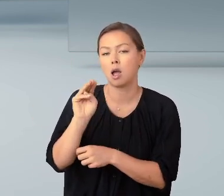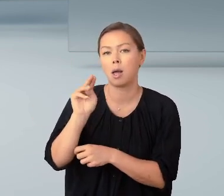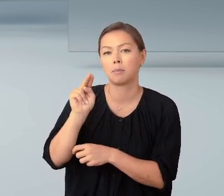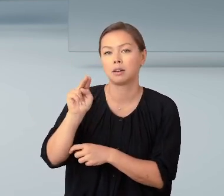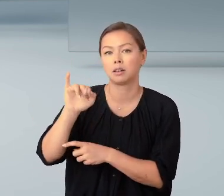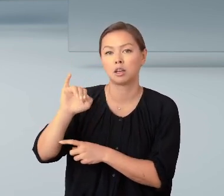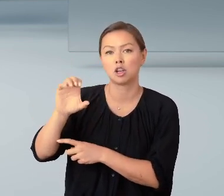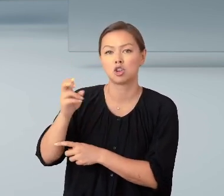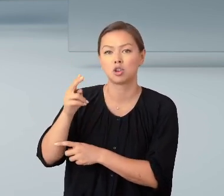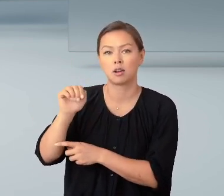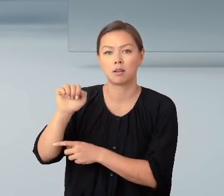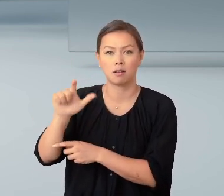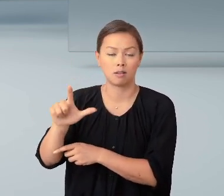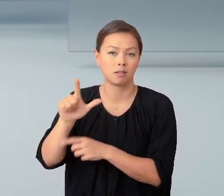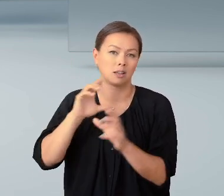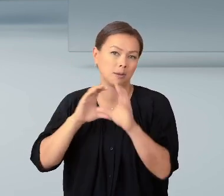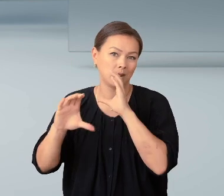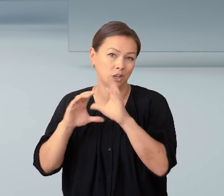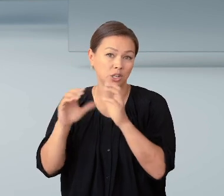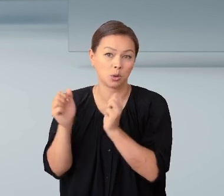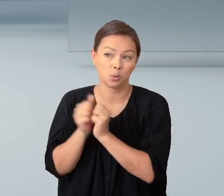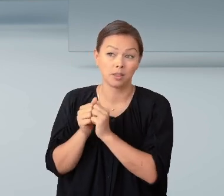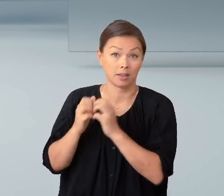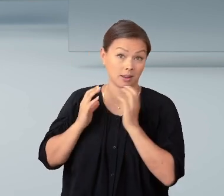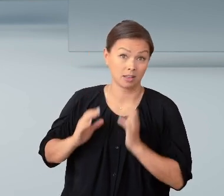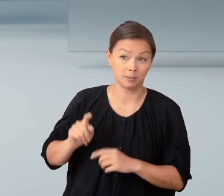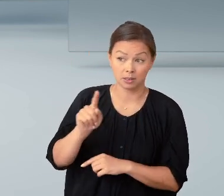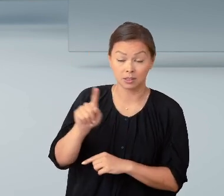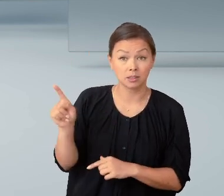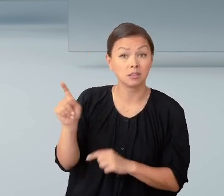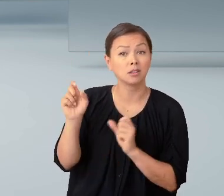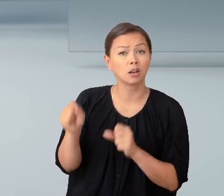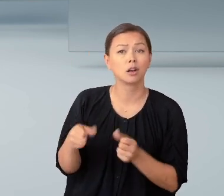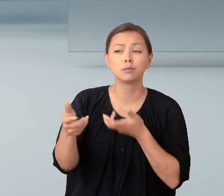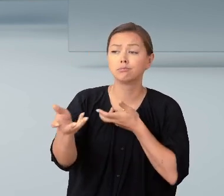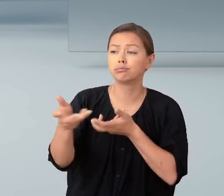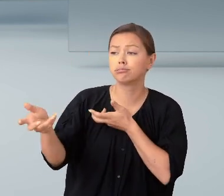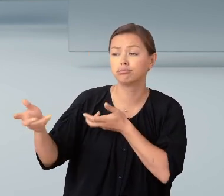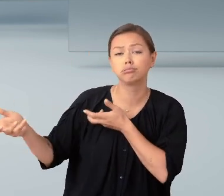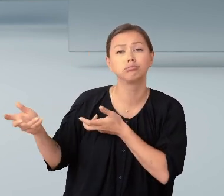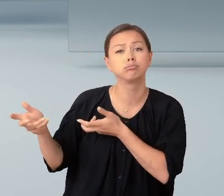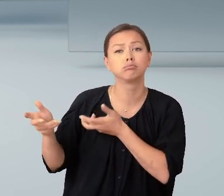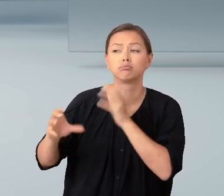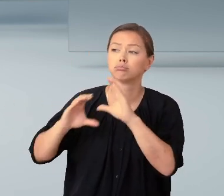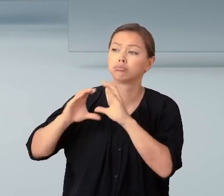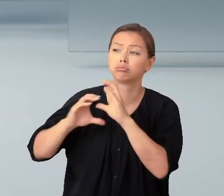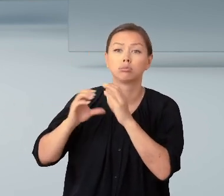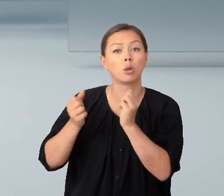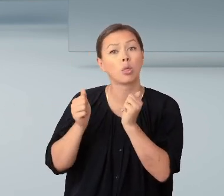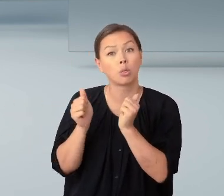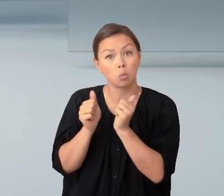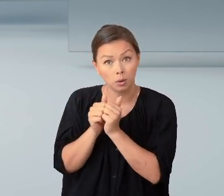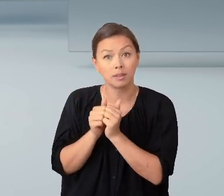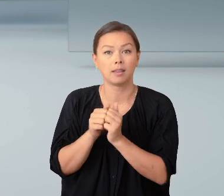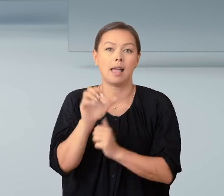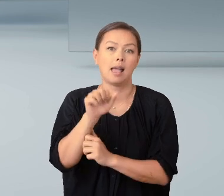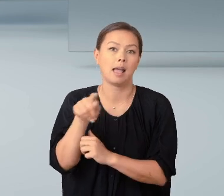users to interact with both customers and vendors through the applications that you're most familiar with, the applications that you use